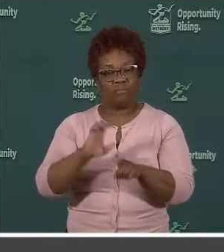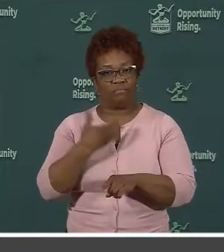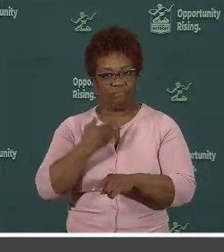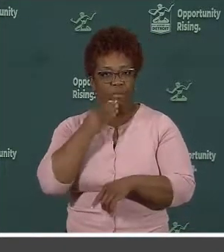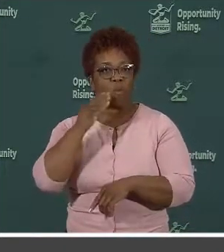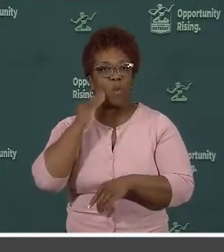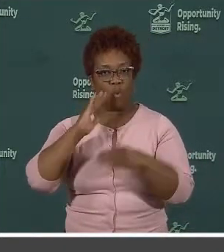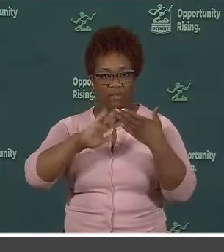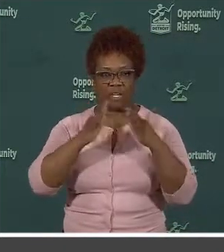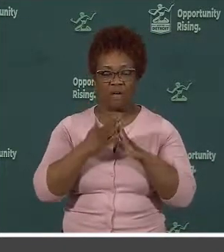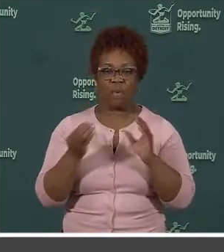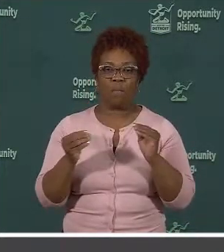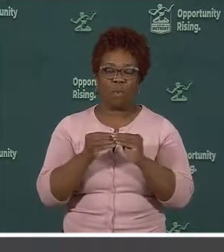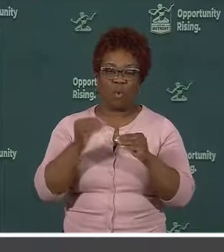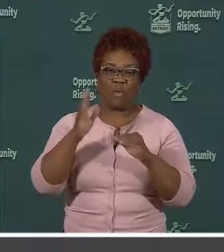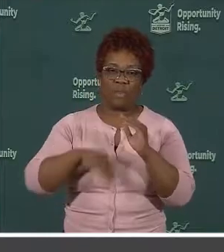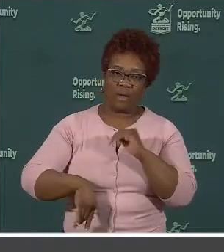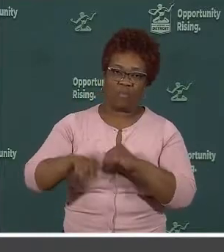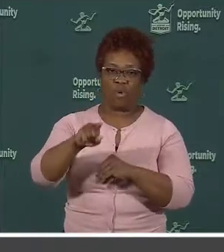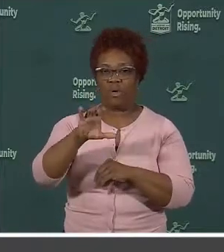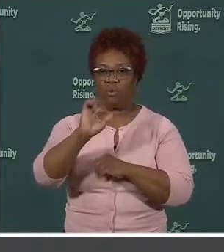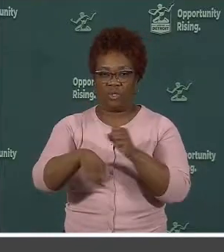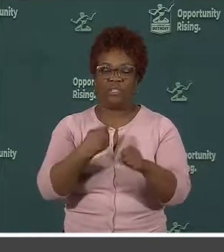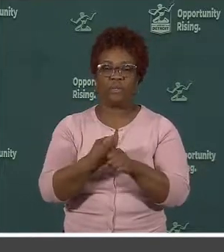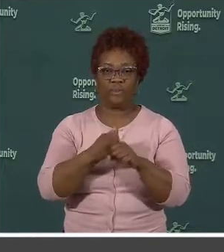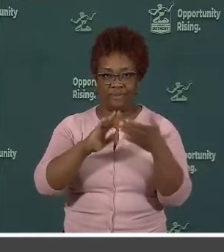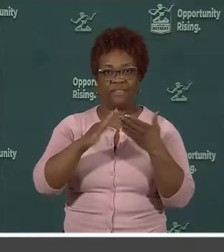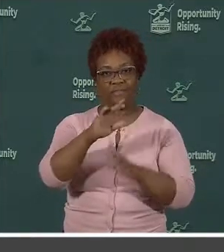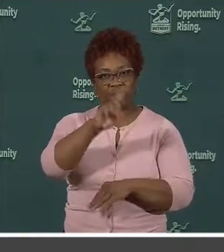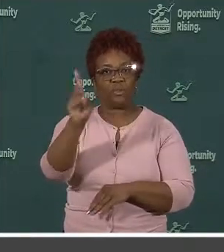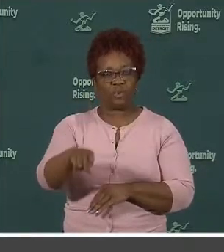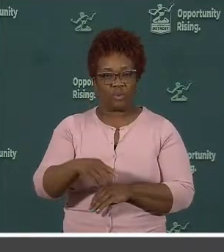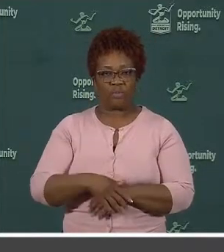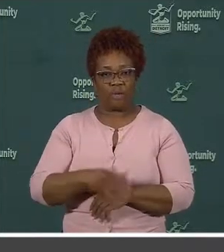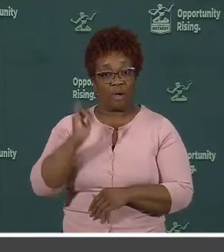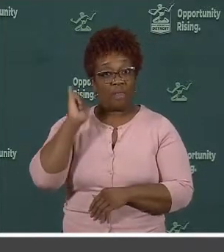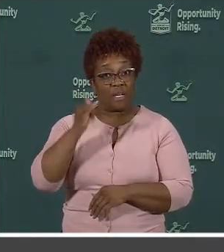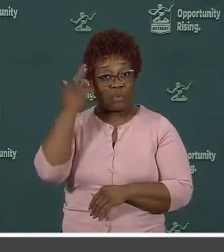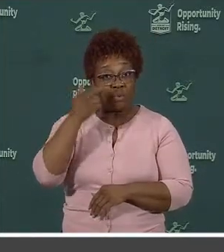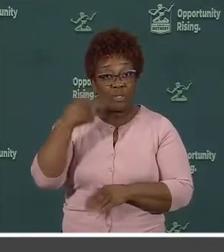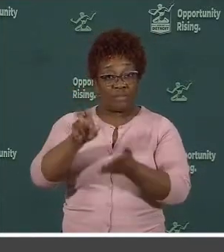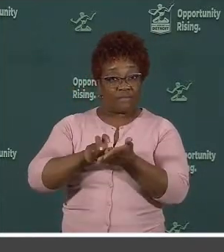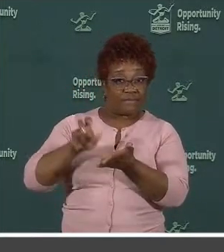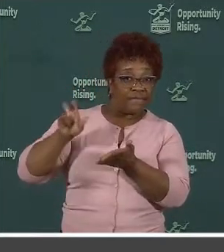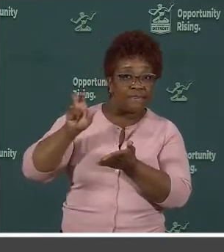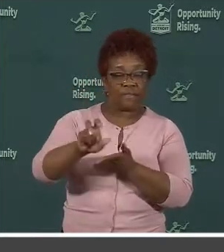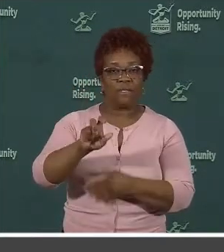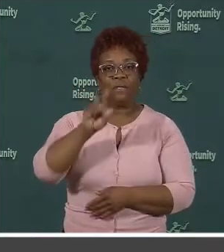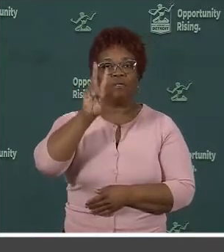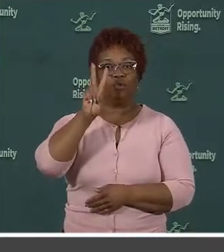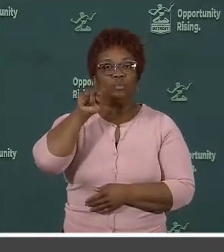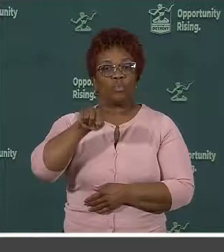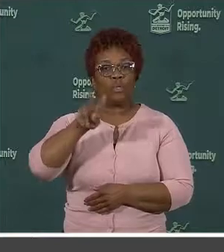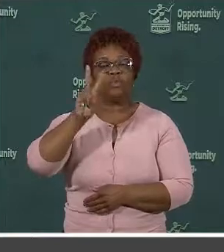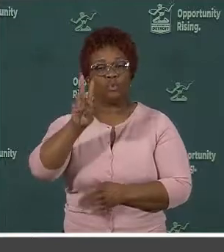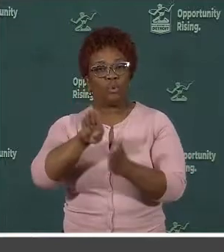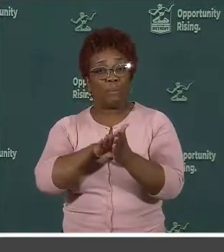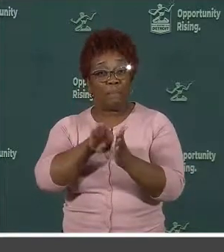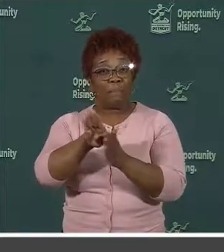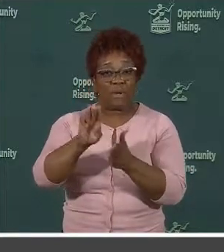CITY OF DETROIT AND THAT'S WHY THEY'VE INVESTED TWO POINT TWO BILLION DOLLARS IN THIS FACILITY FOR A NEW GENERATION